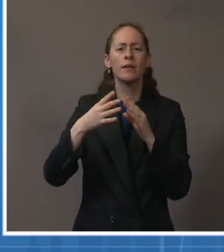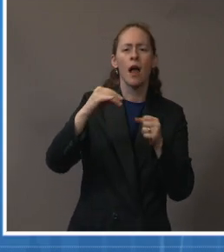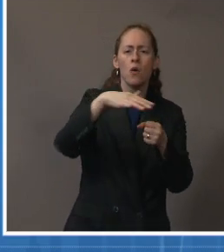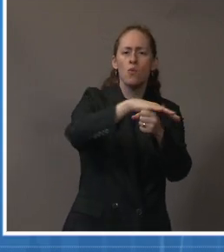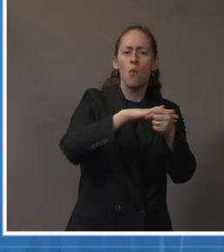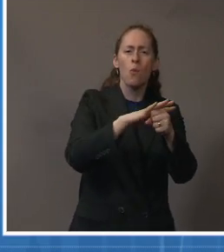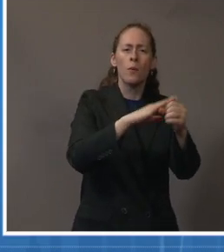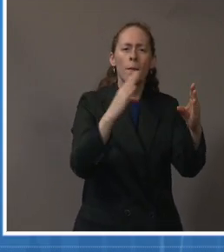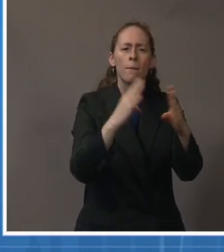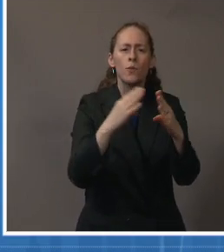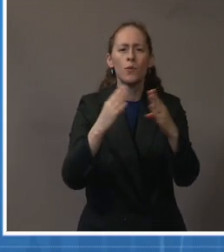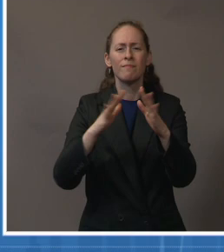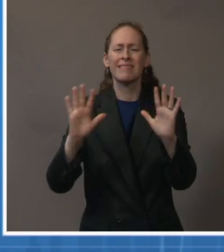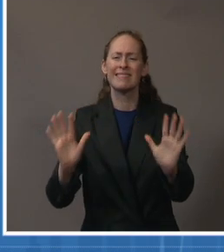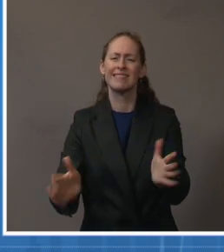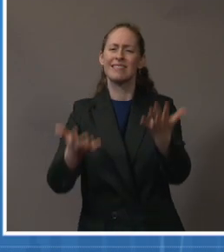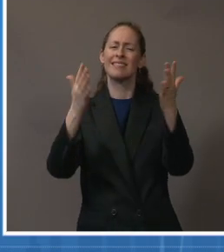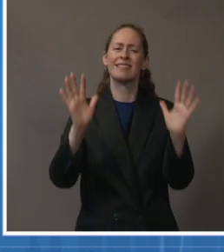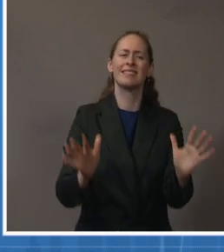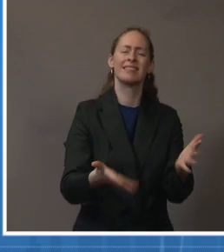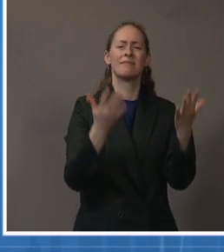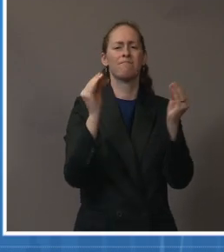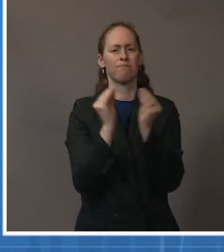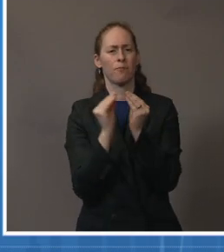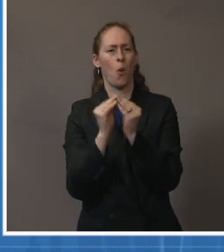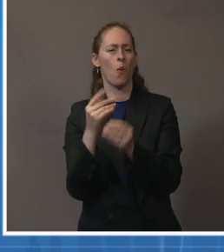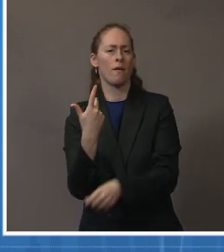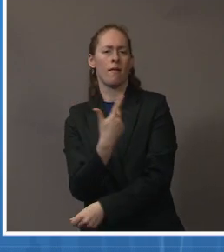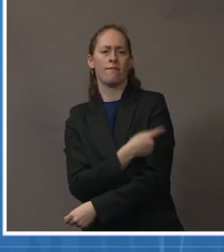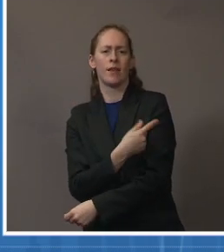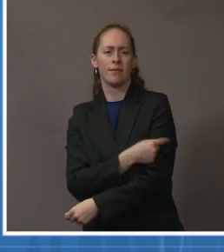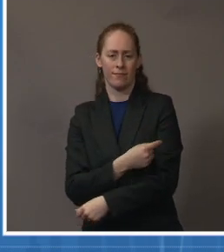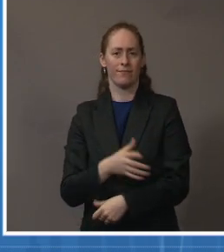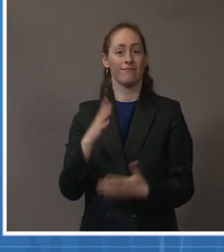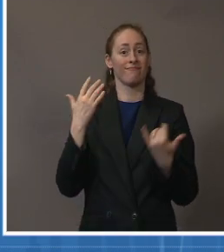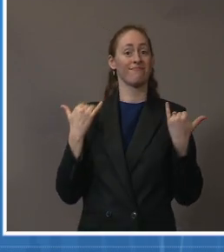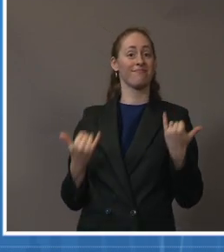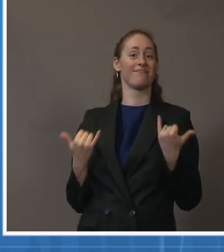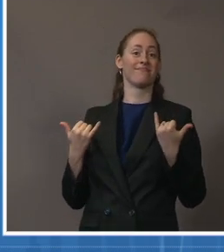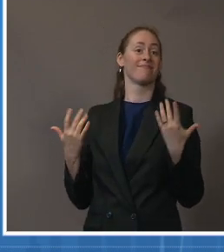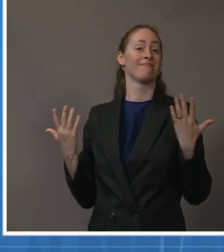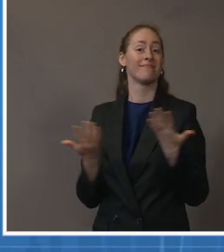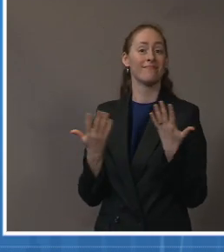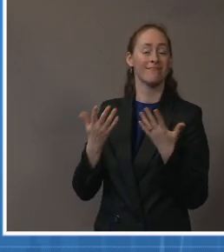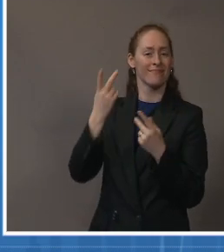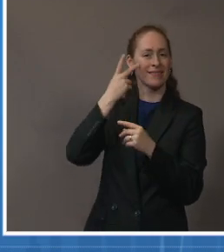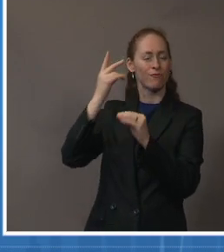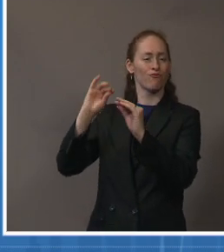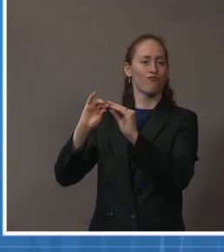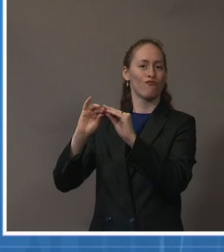As the days get brighter and brighter at home, we're focused on driving progress to help the pandemic --